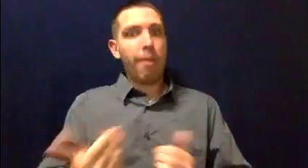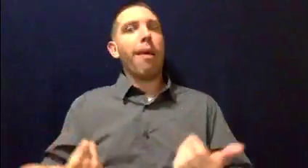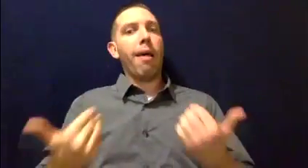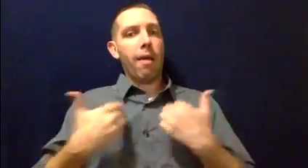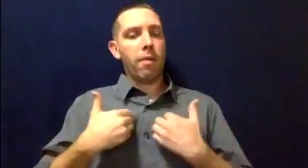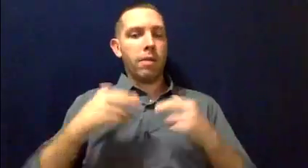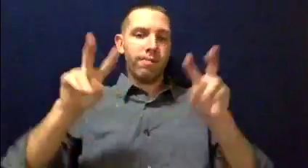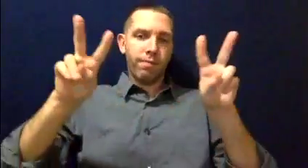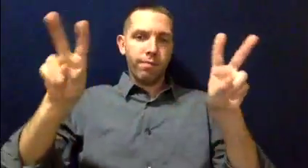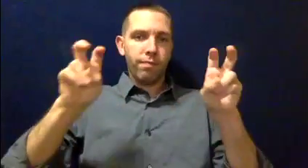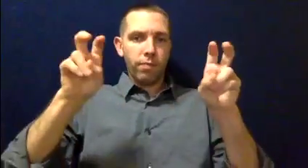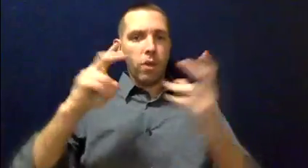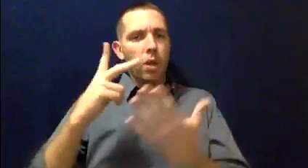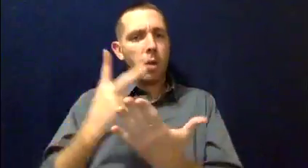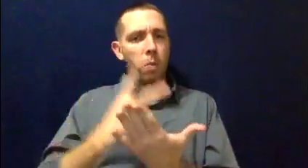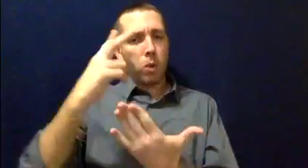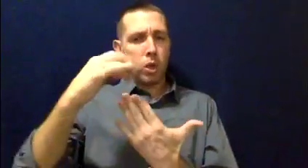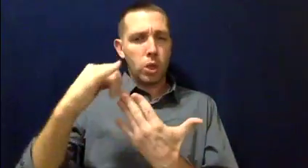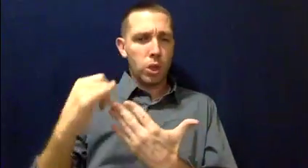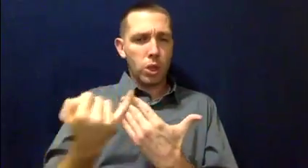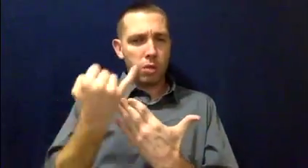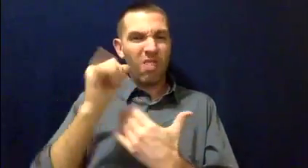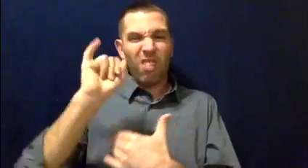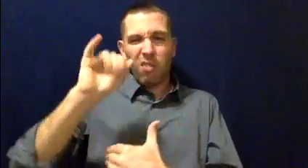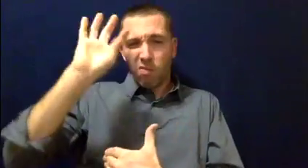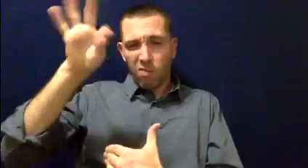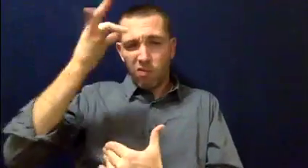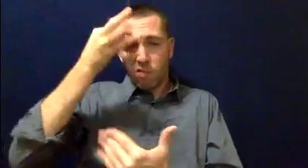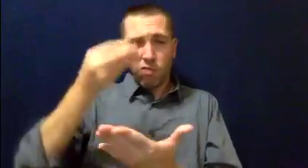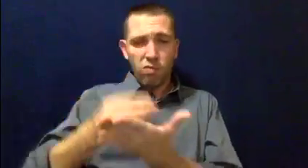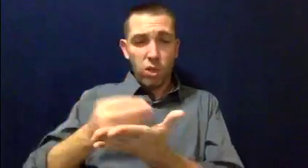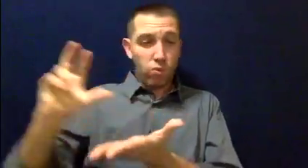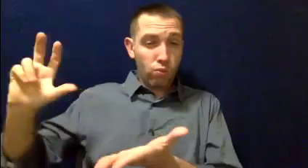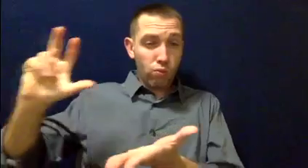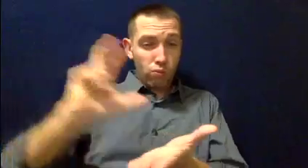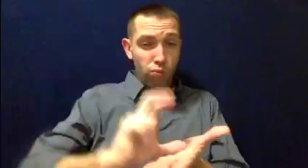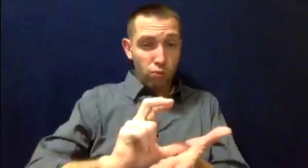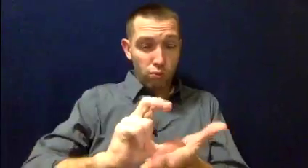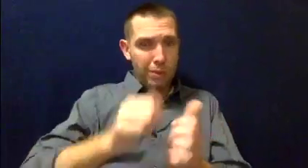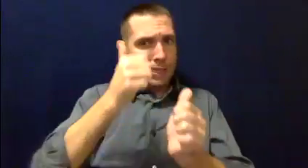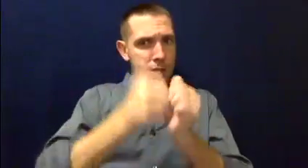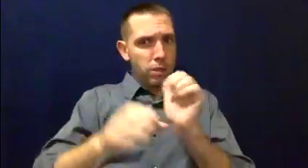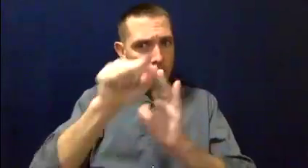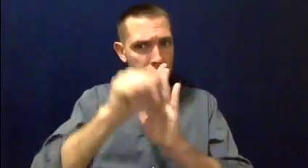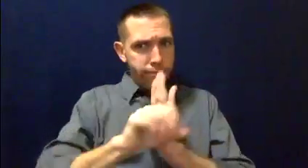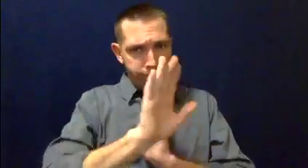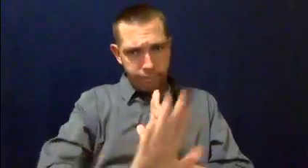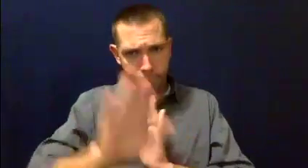state projects for deaf-blind children. These are federally funded grants.